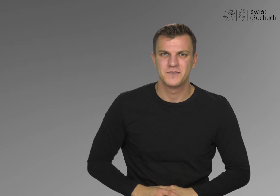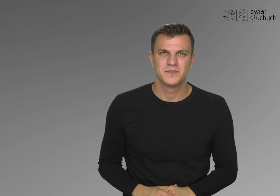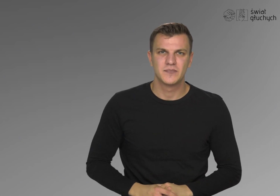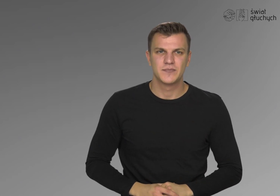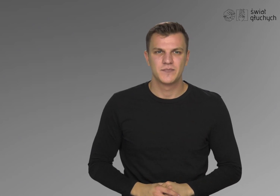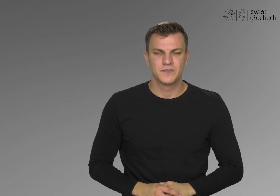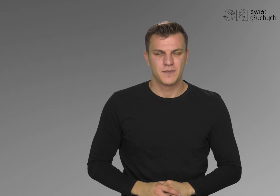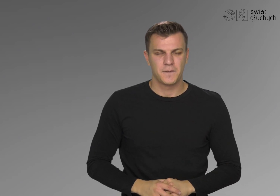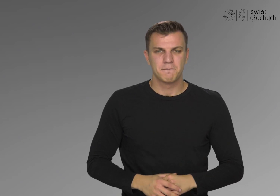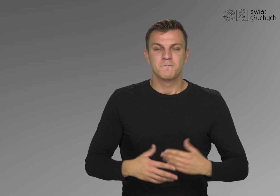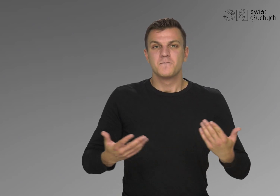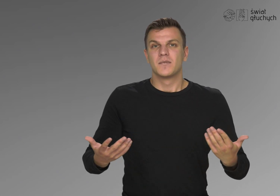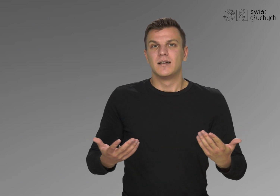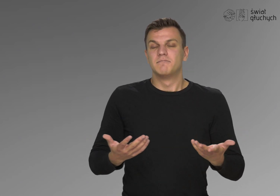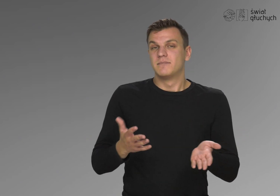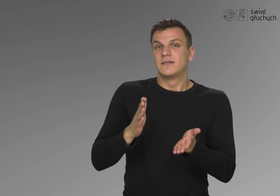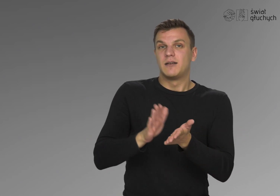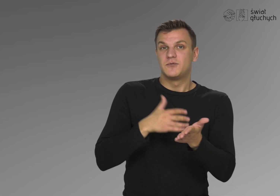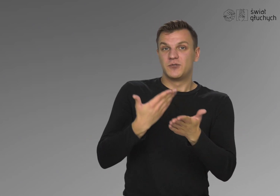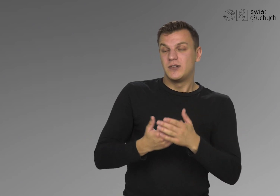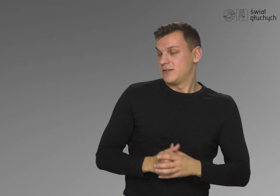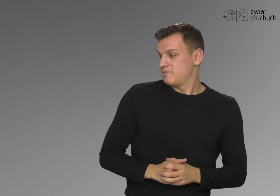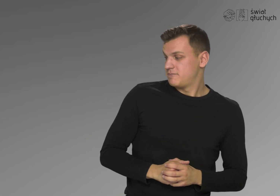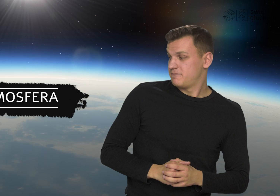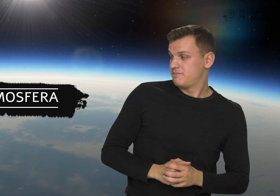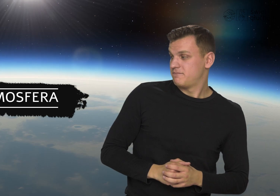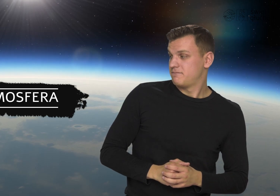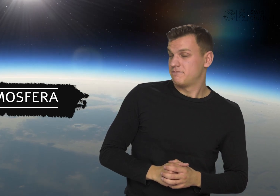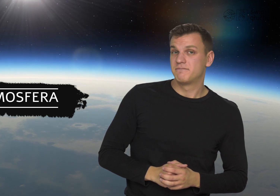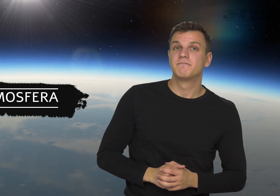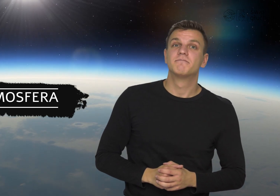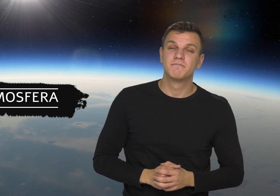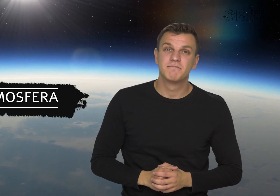For example: ATMOSPHERE.